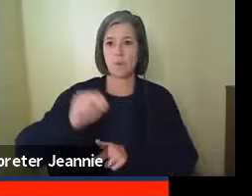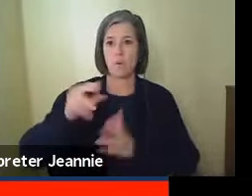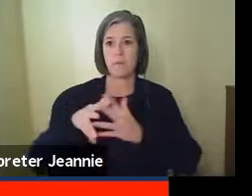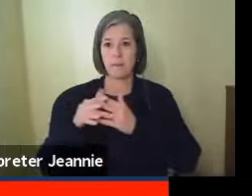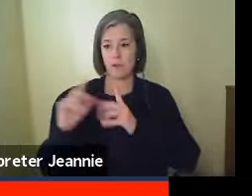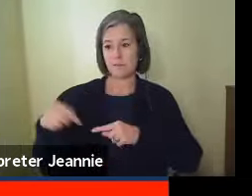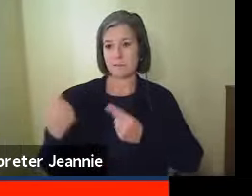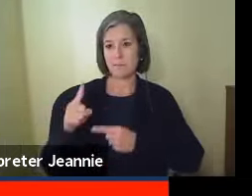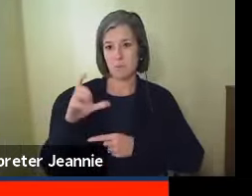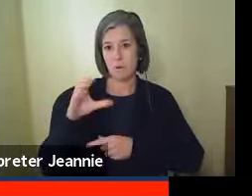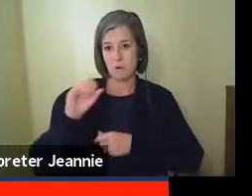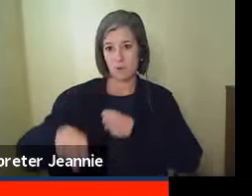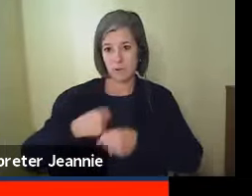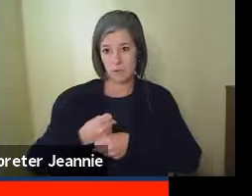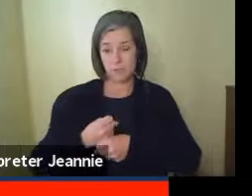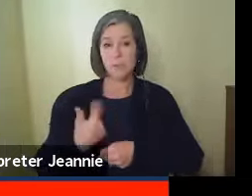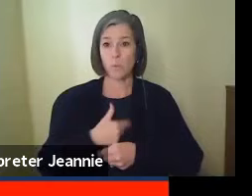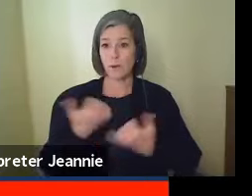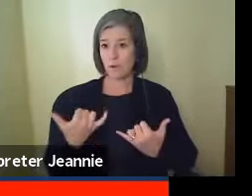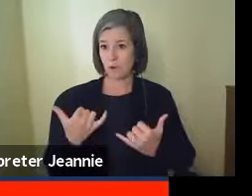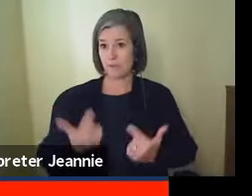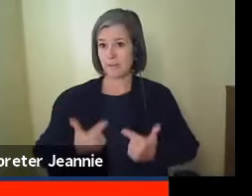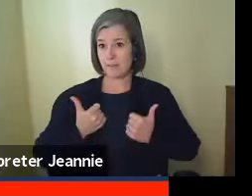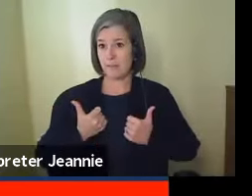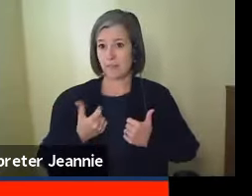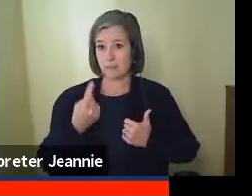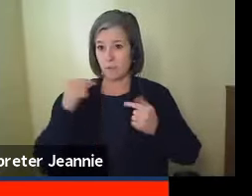We are currently living in one. There was the swine flu,